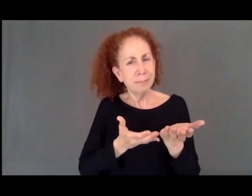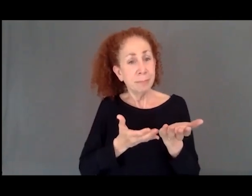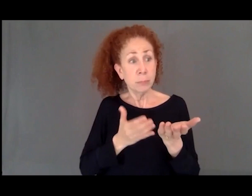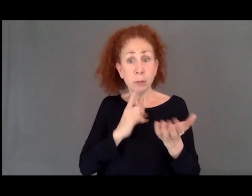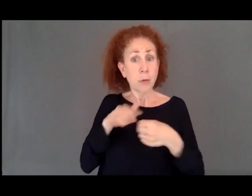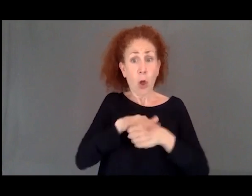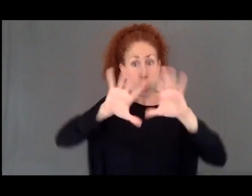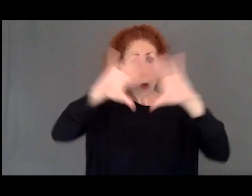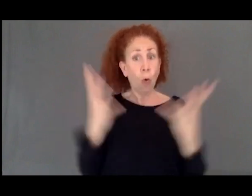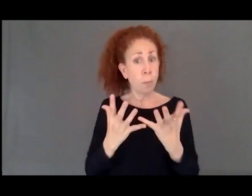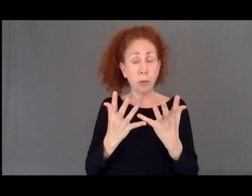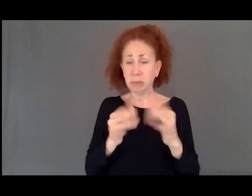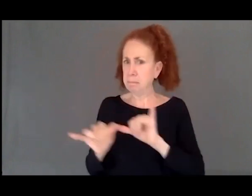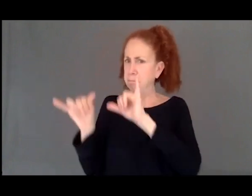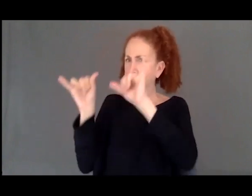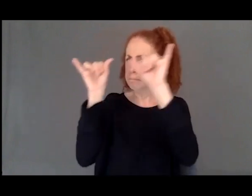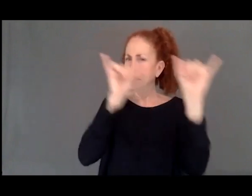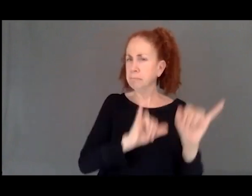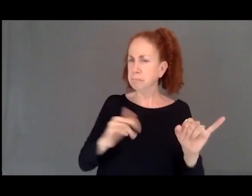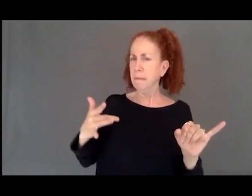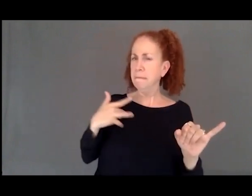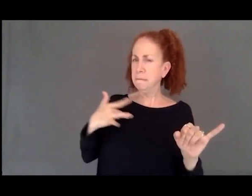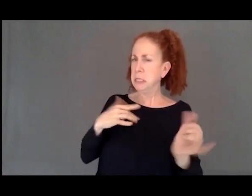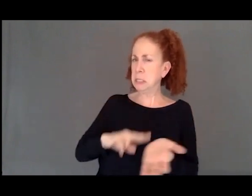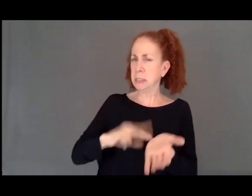You go anywhere, and ethnonationalism